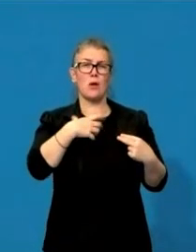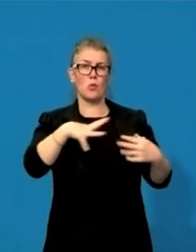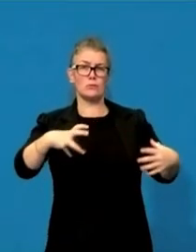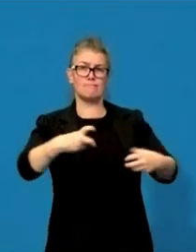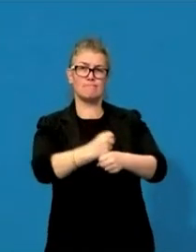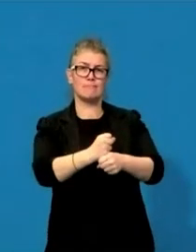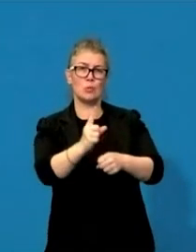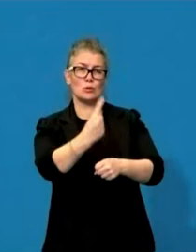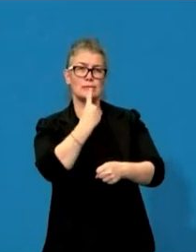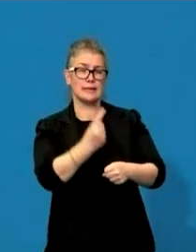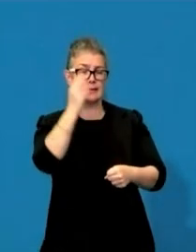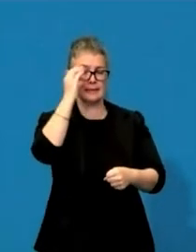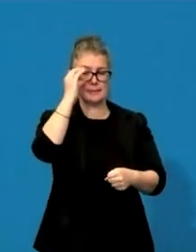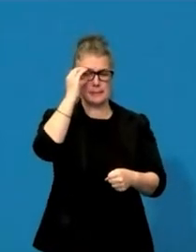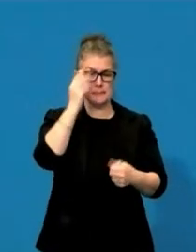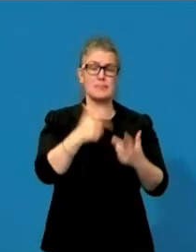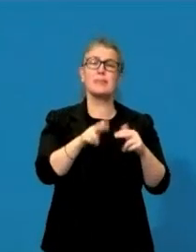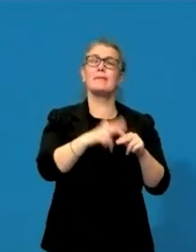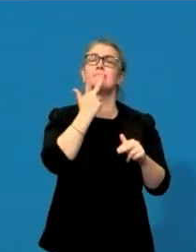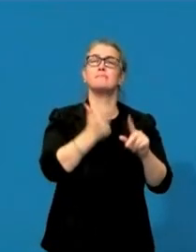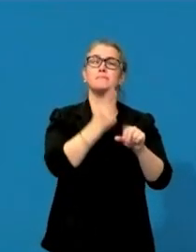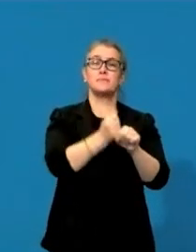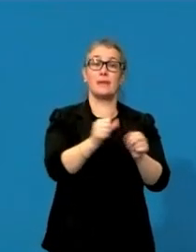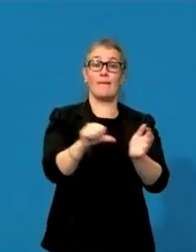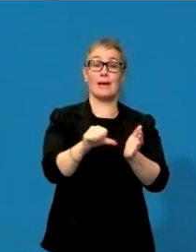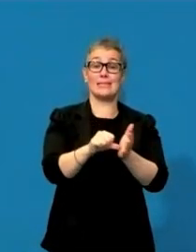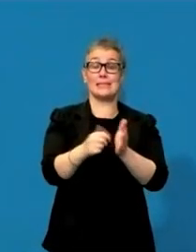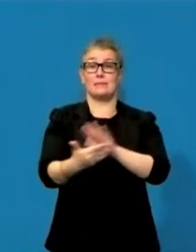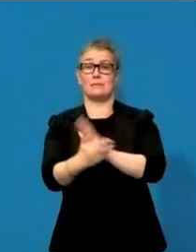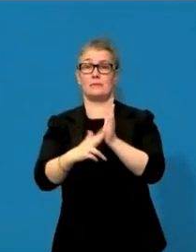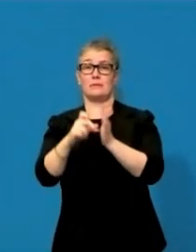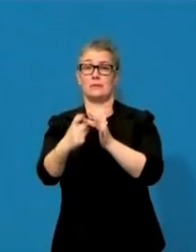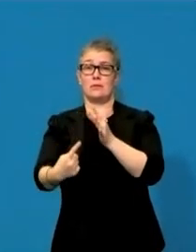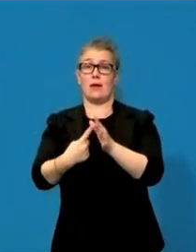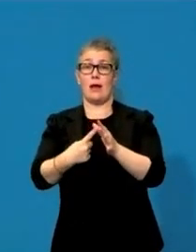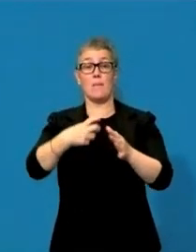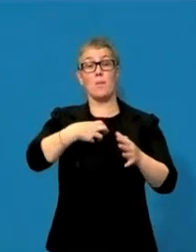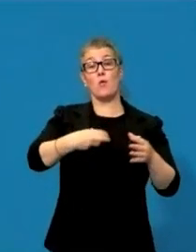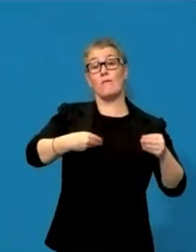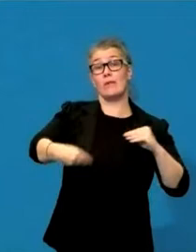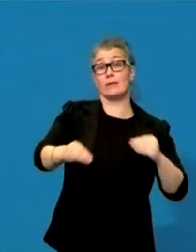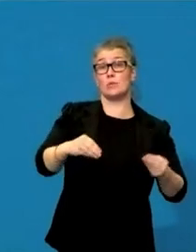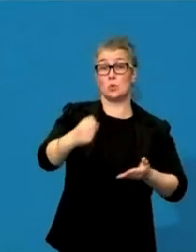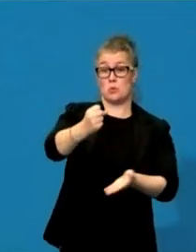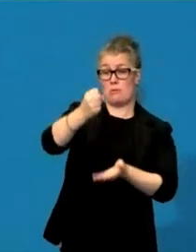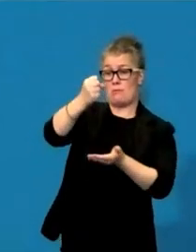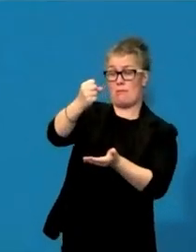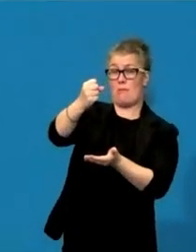That if the funding under the scheme was more flexible and could be used by individual